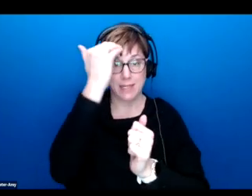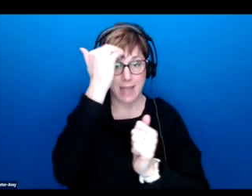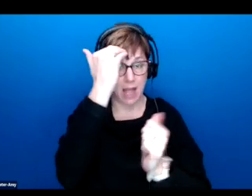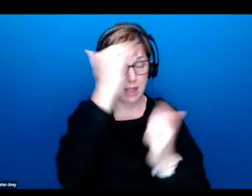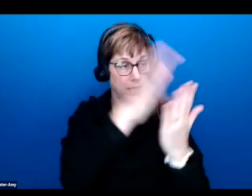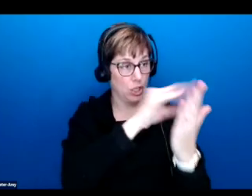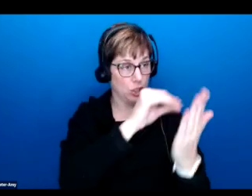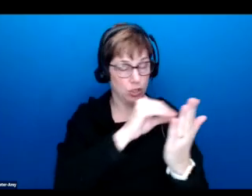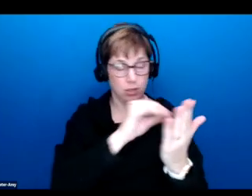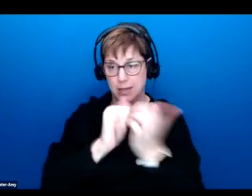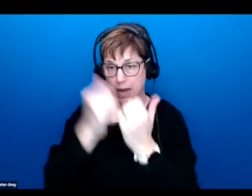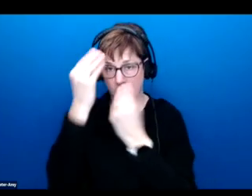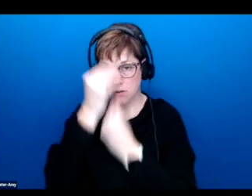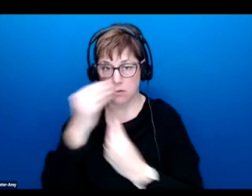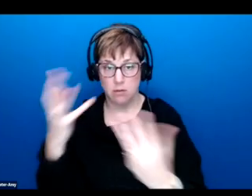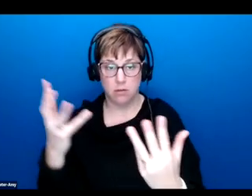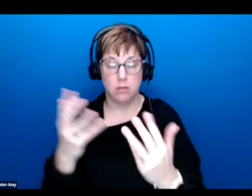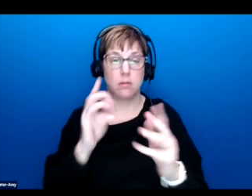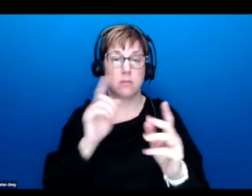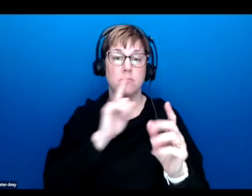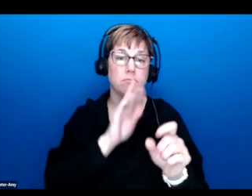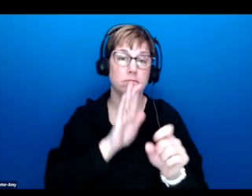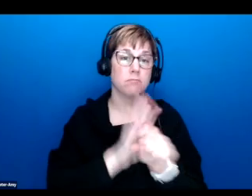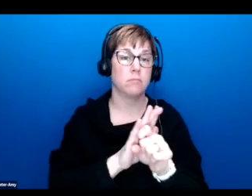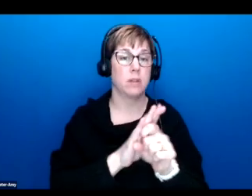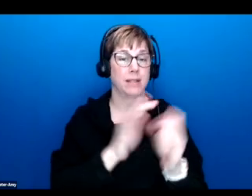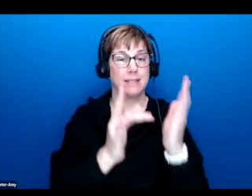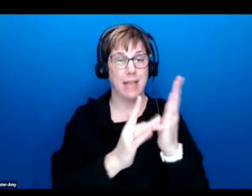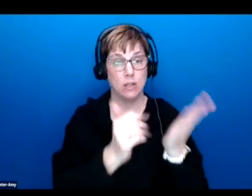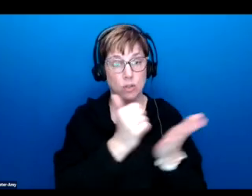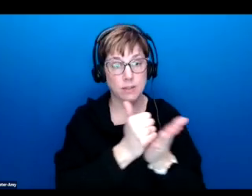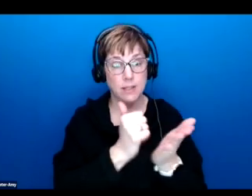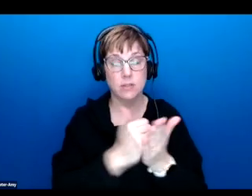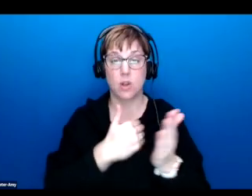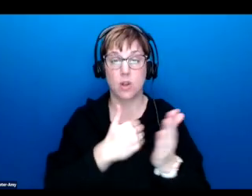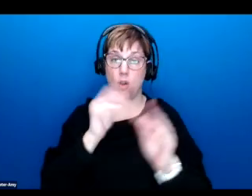supporting our commitment to technical assistance. Our website offers a FAQ,